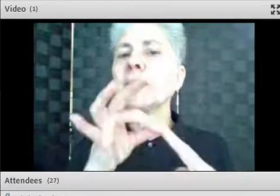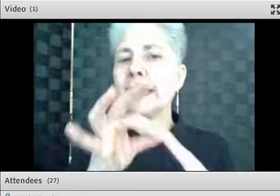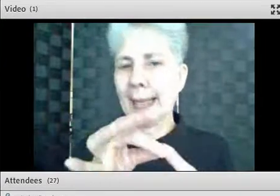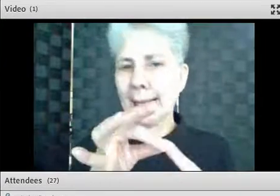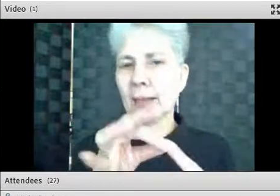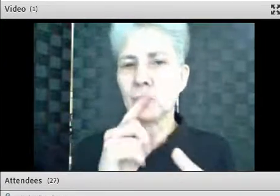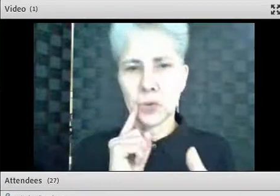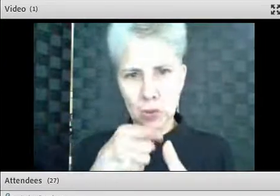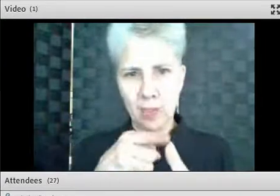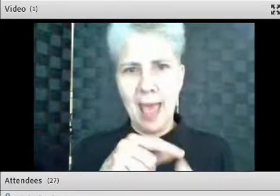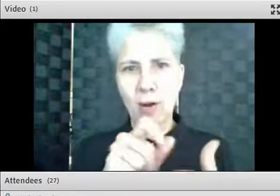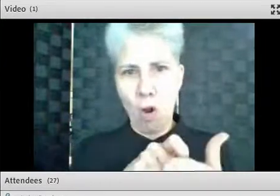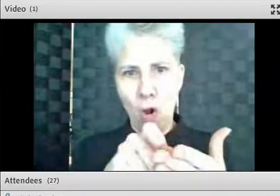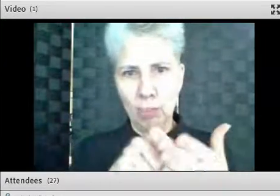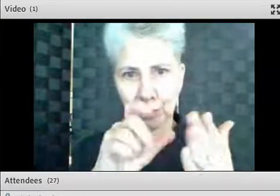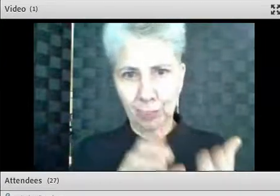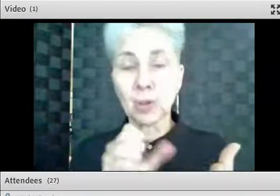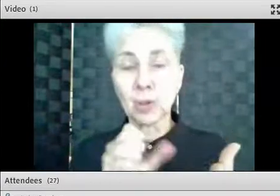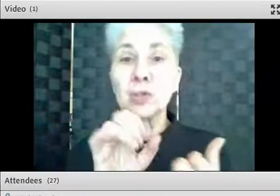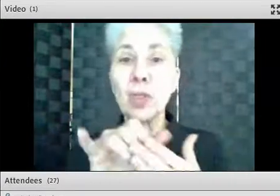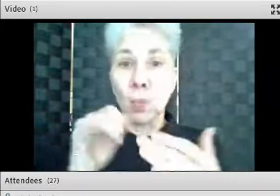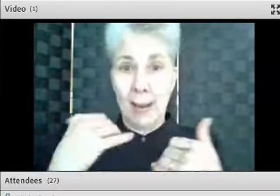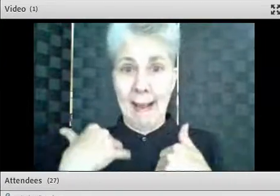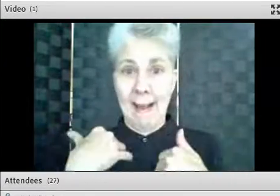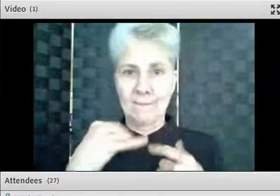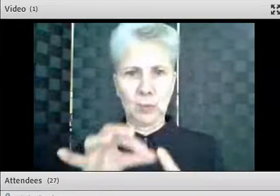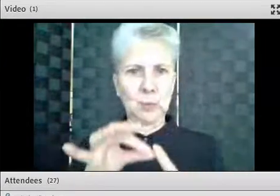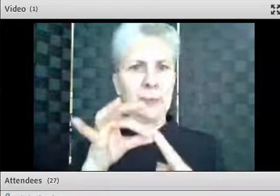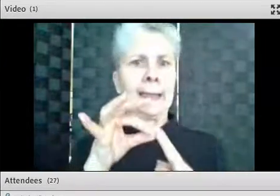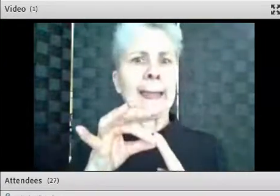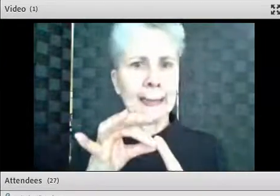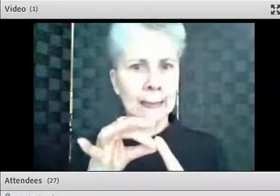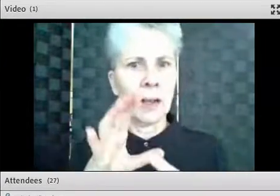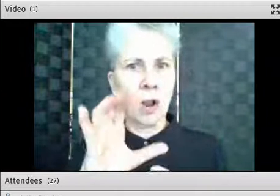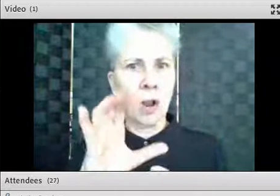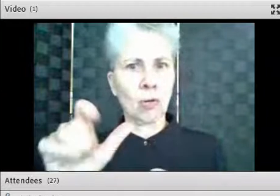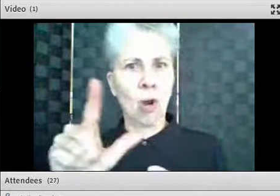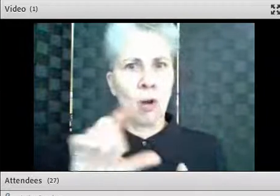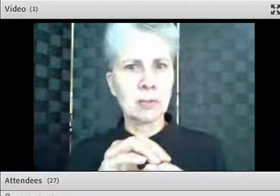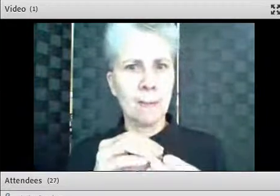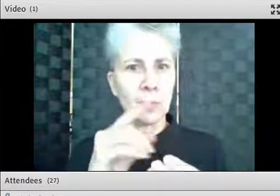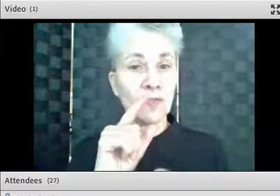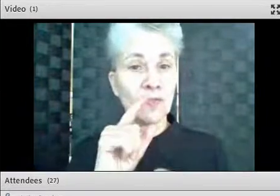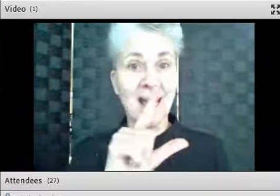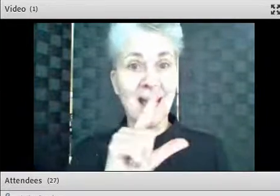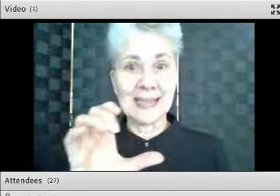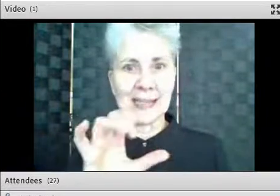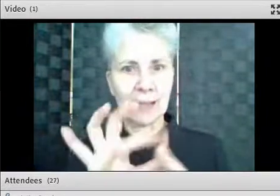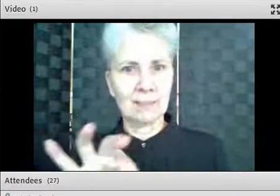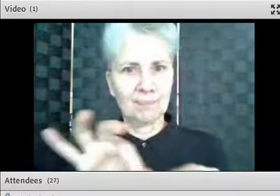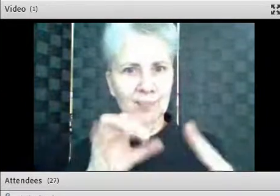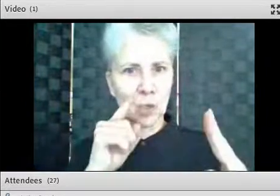to a particular author, okay, so that we have unique call numbers, right? For LCC, that is a goal